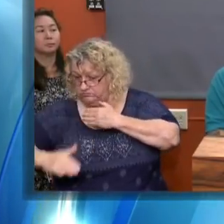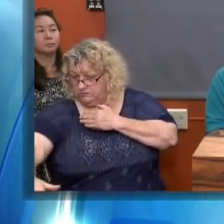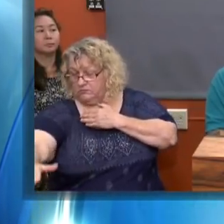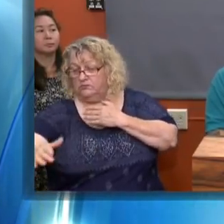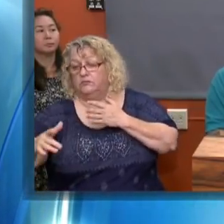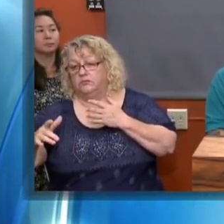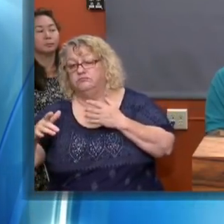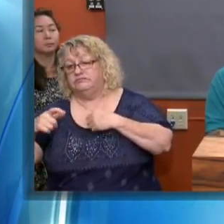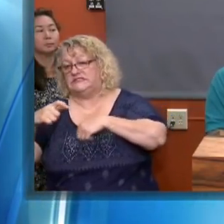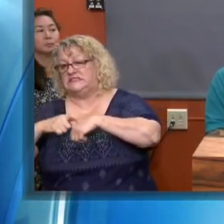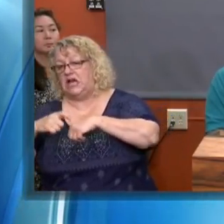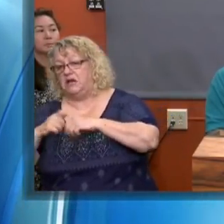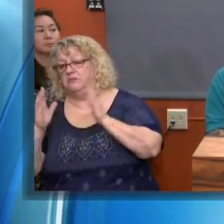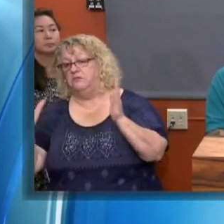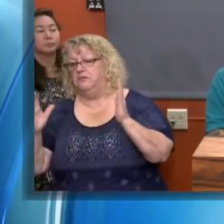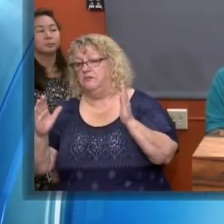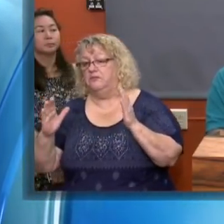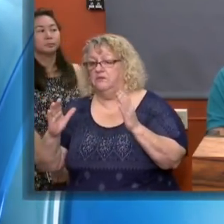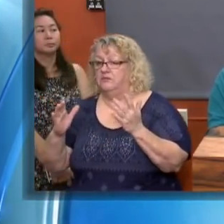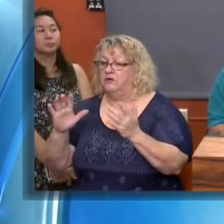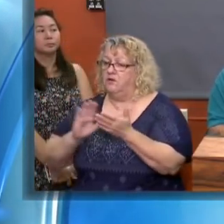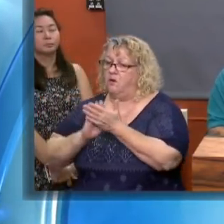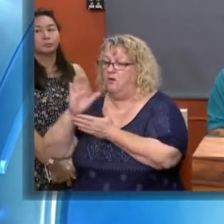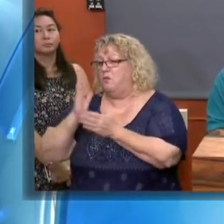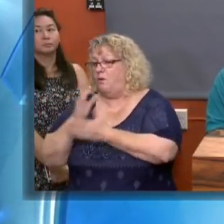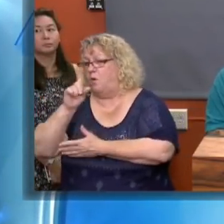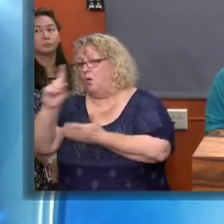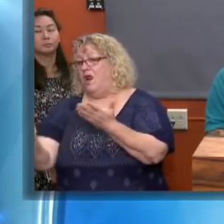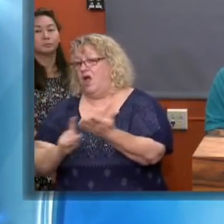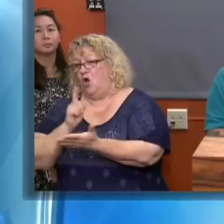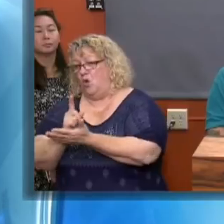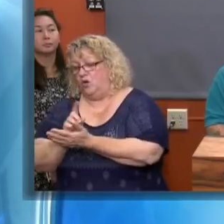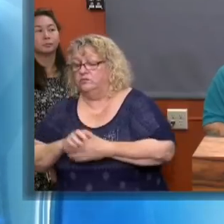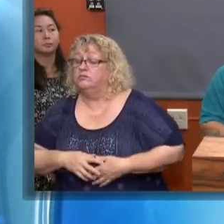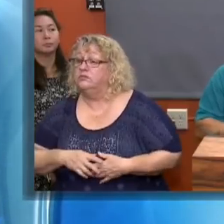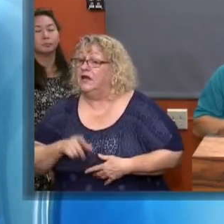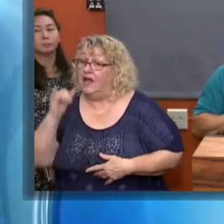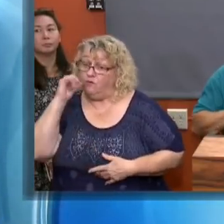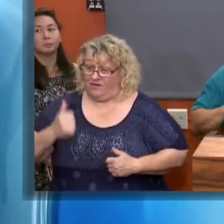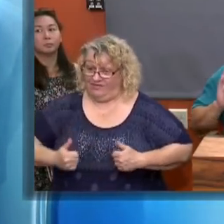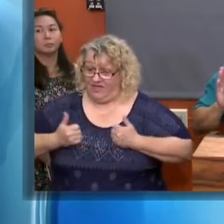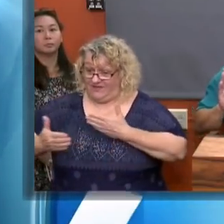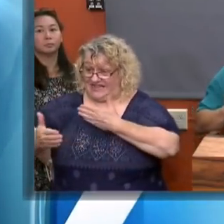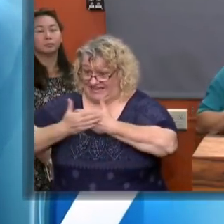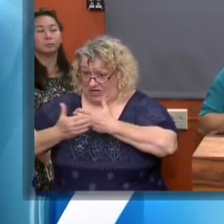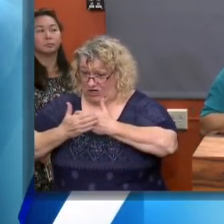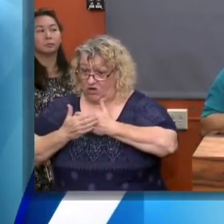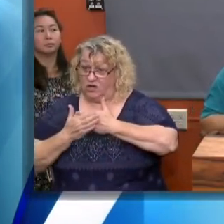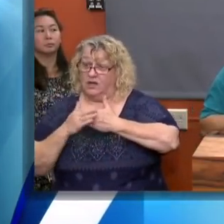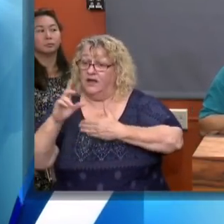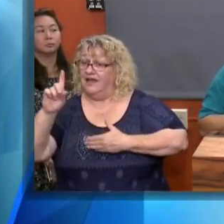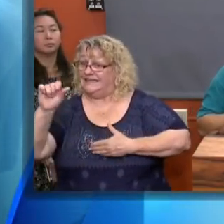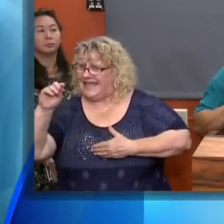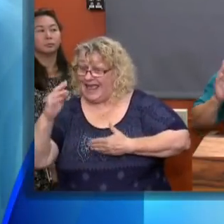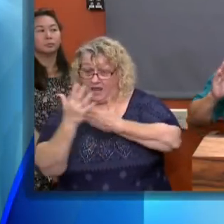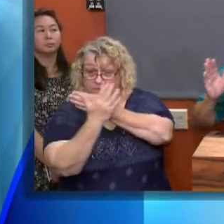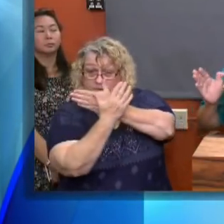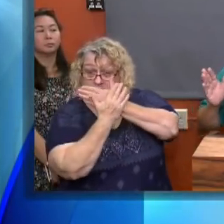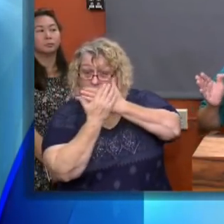SO I BELIEVE DOWN AT THE LOWEST PART OF NEAR THE COAST, FLOW TIME MIGHT BE OVER AN HOUR.